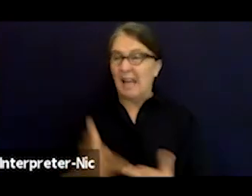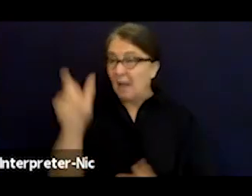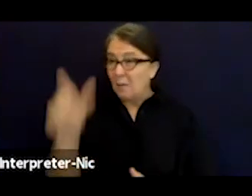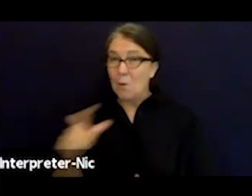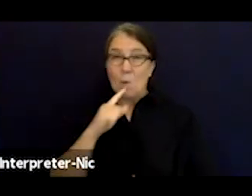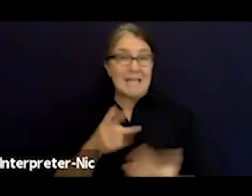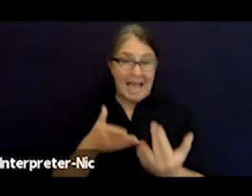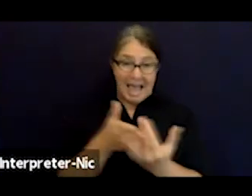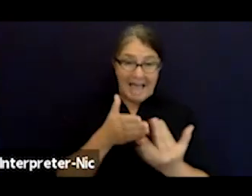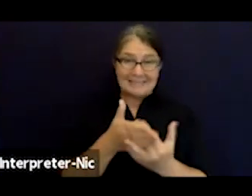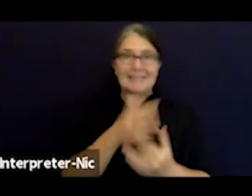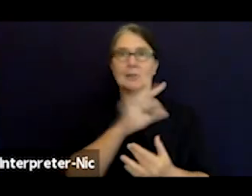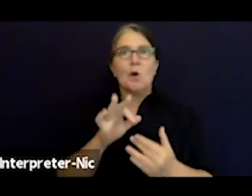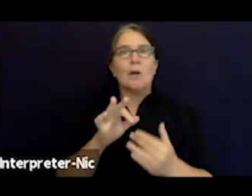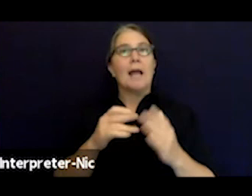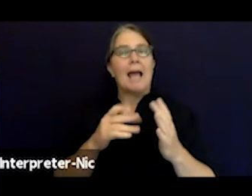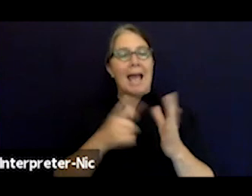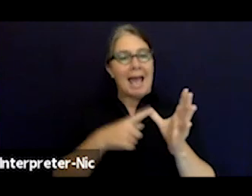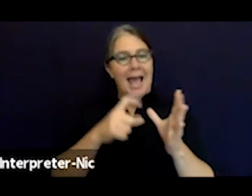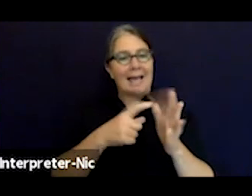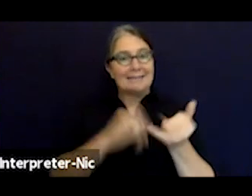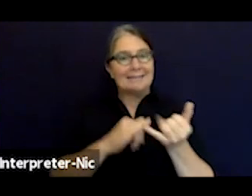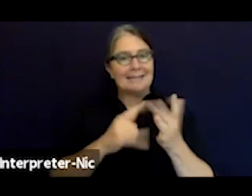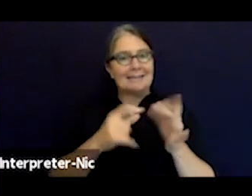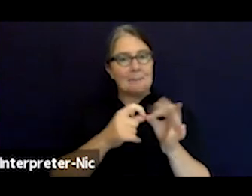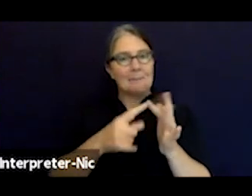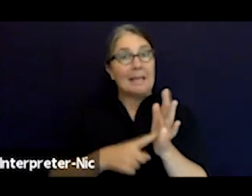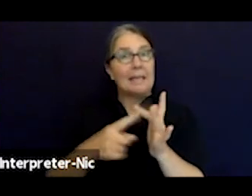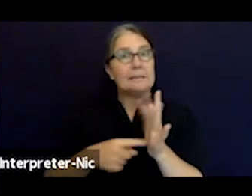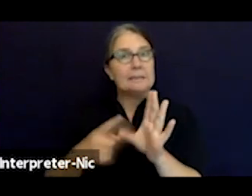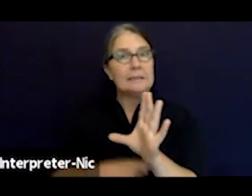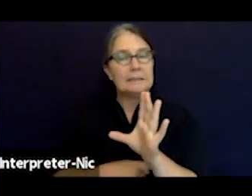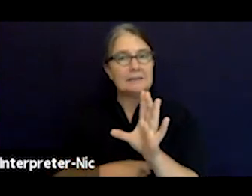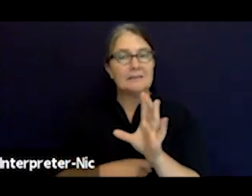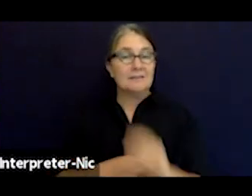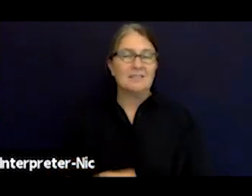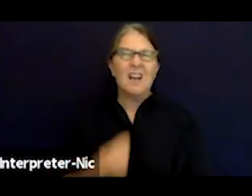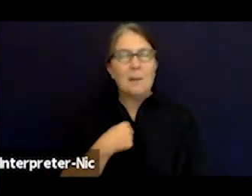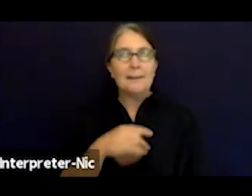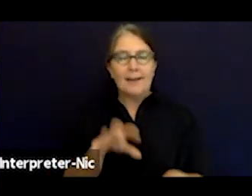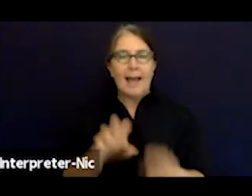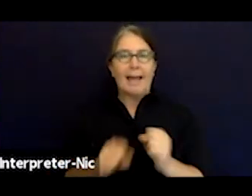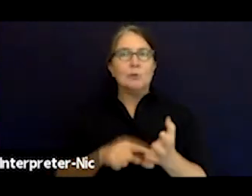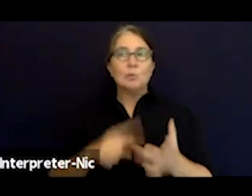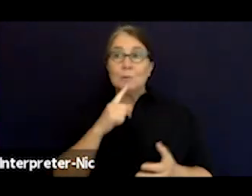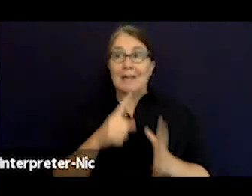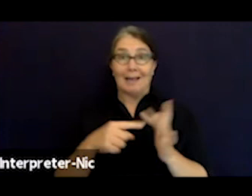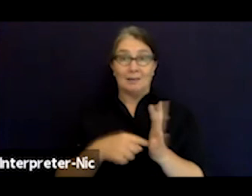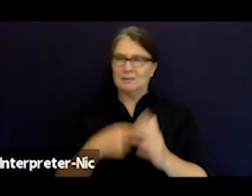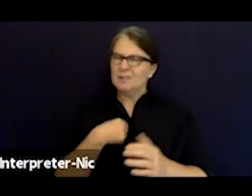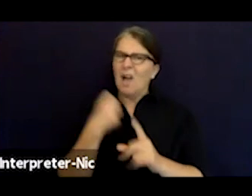accessibility.” I hate to say it because I'm an advocate for Disability Services myself. When I